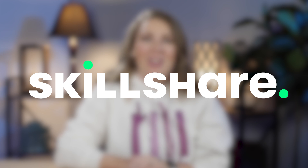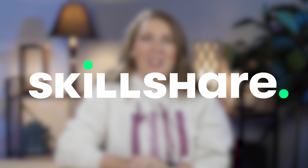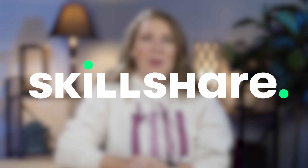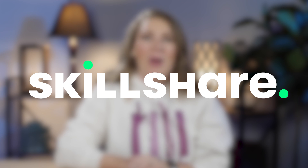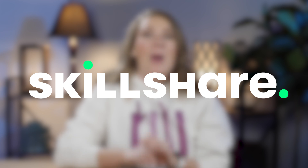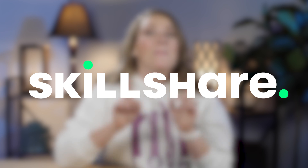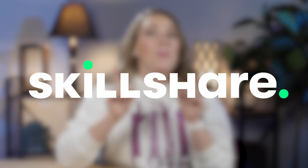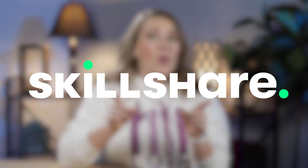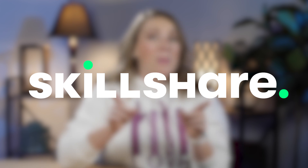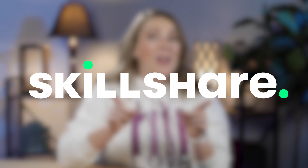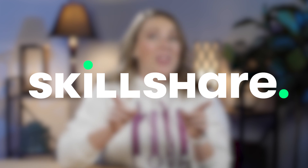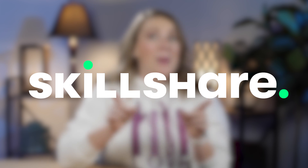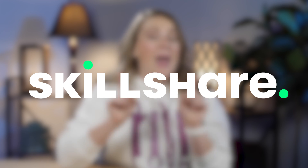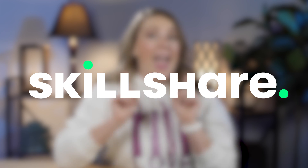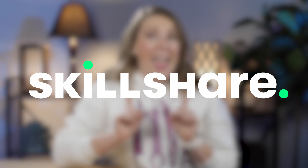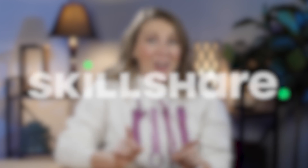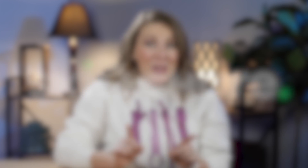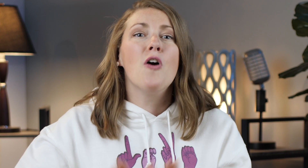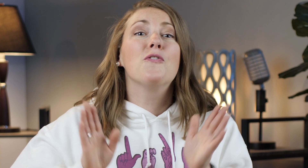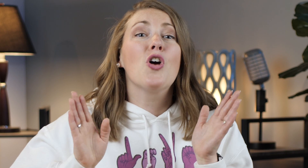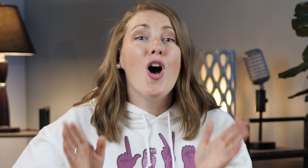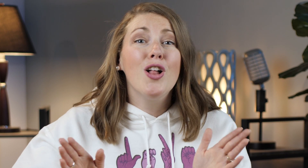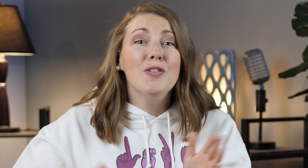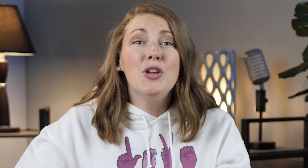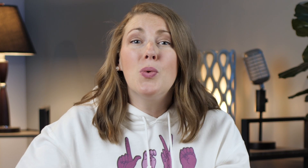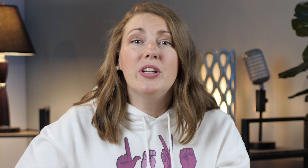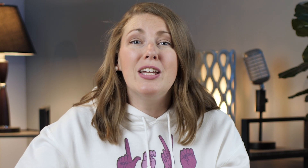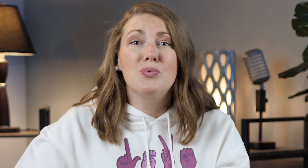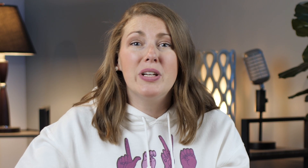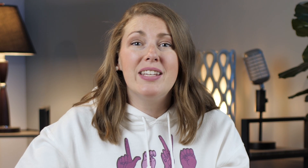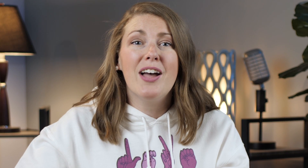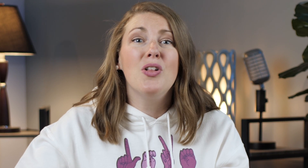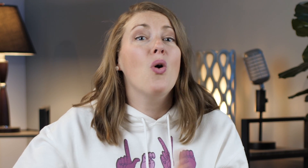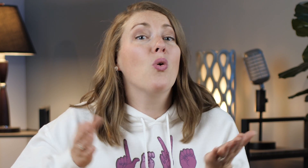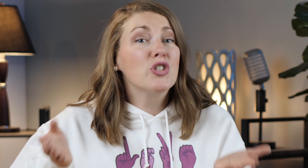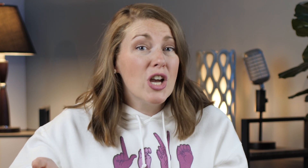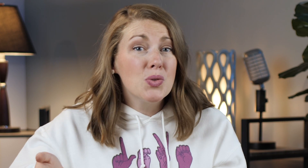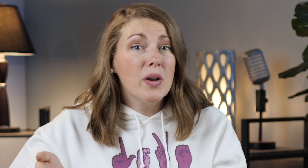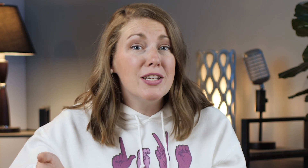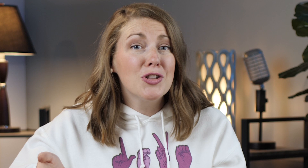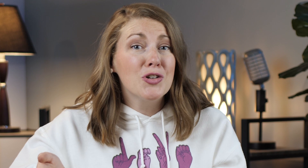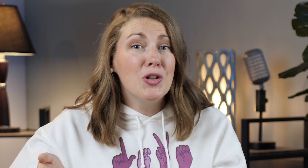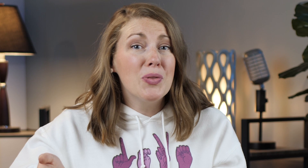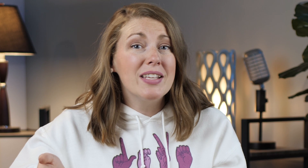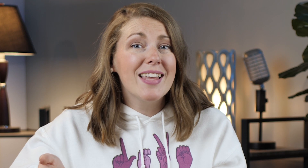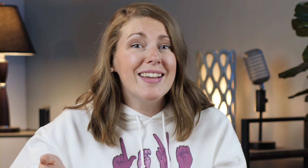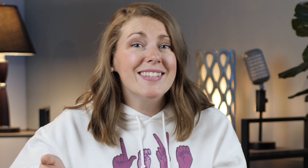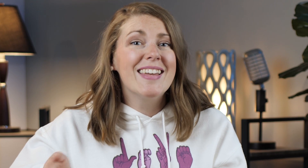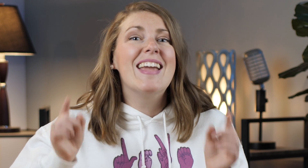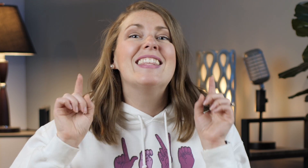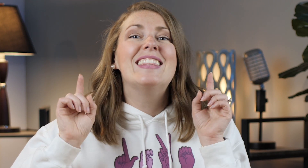video, more on that later. For all of you working in retail or just wanting to learn clothing signs,